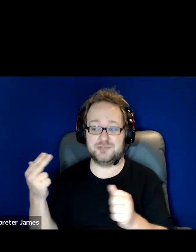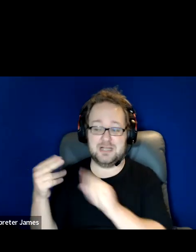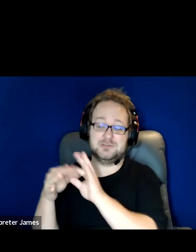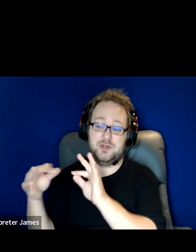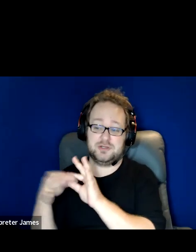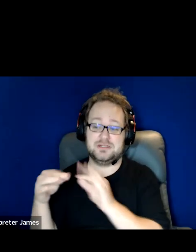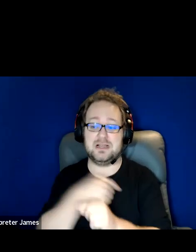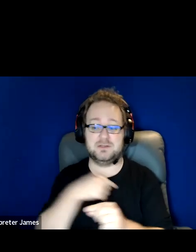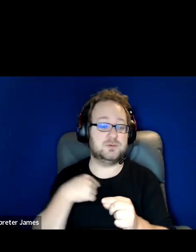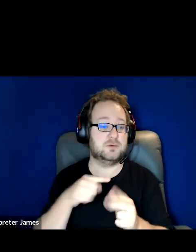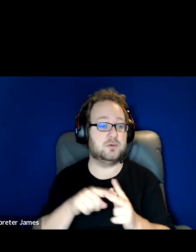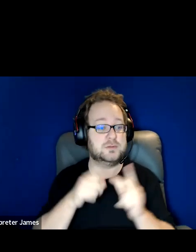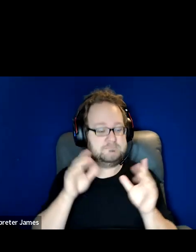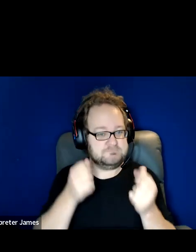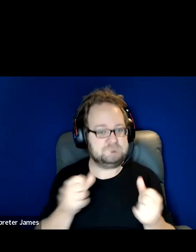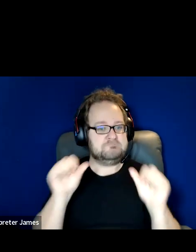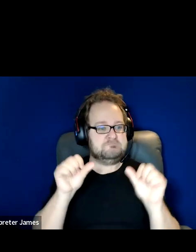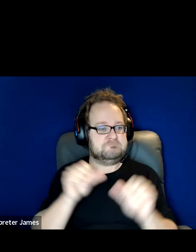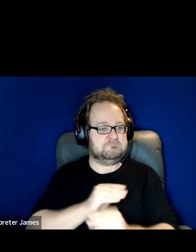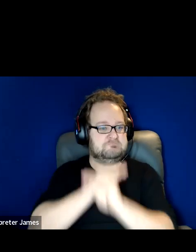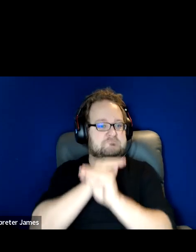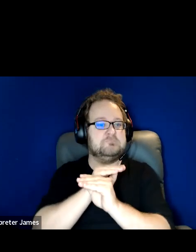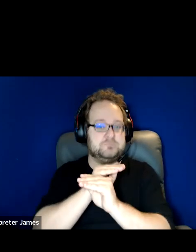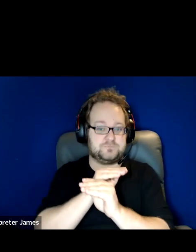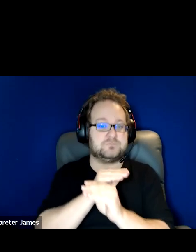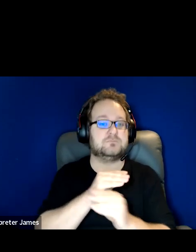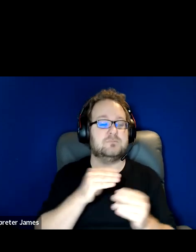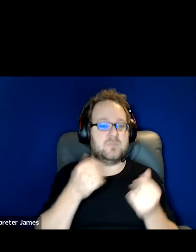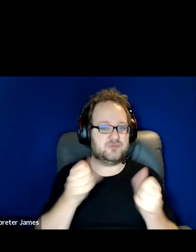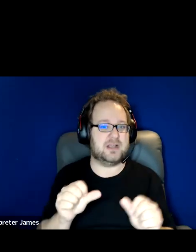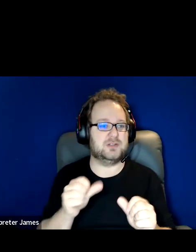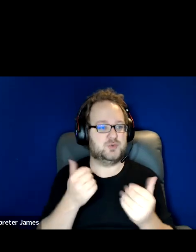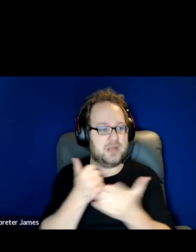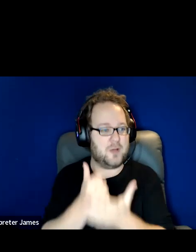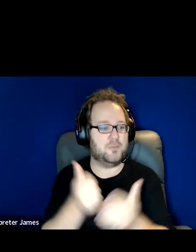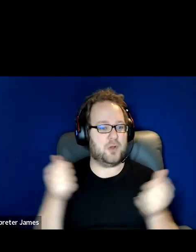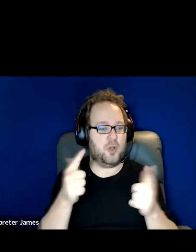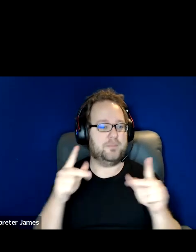protect Americans from vaccine preventible diseases we must redouble our efforts to make sure that all Americans are up